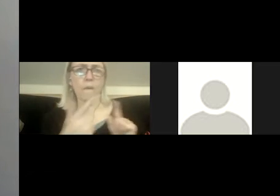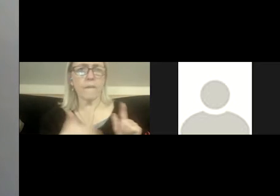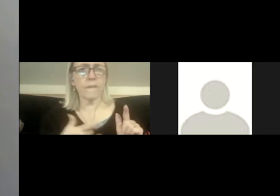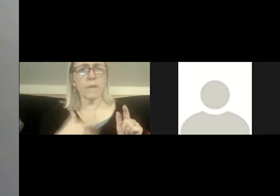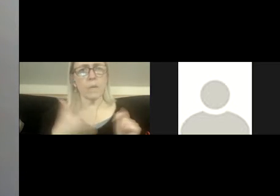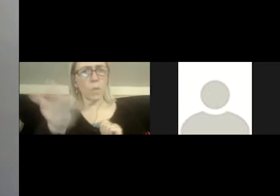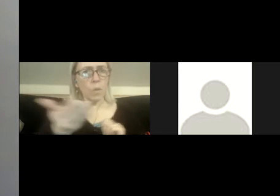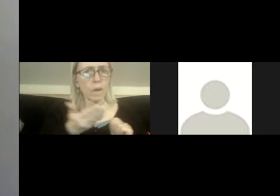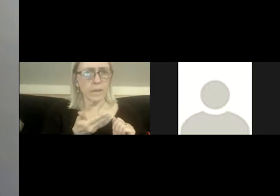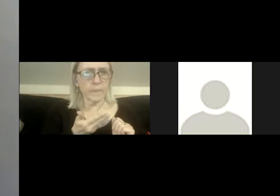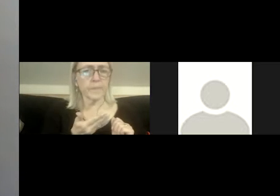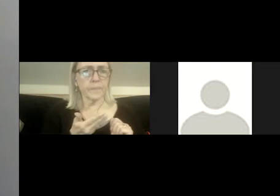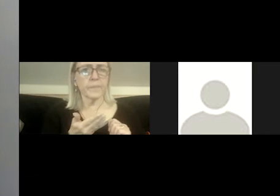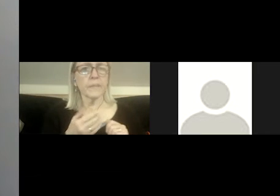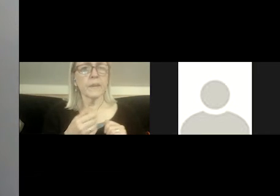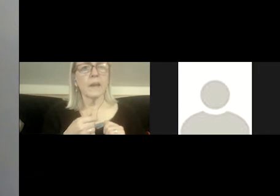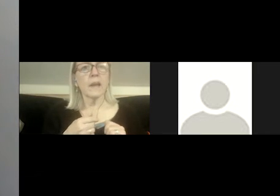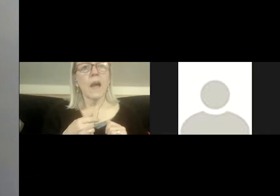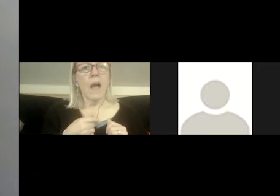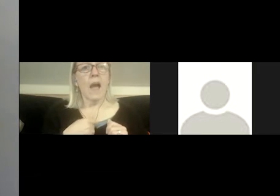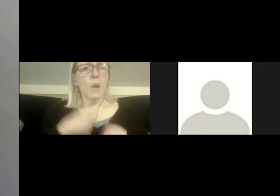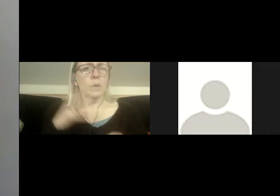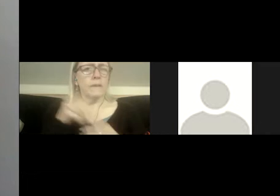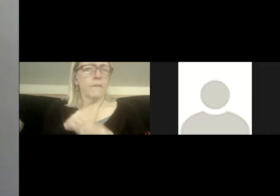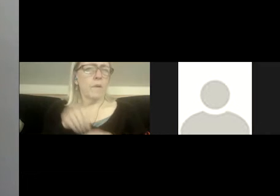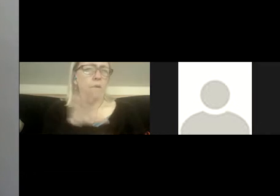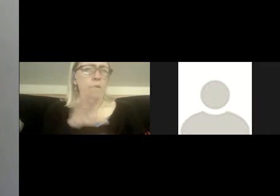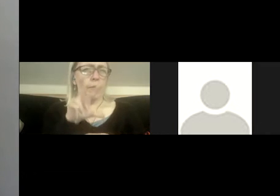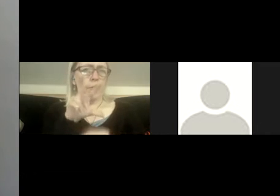and in that time I've had the chance to meet different individuals that I